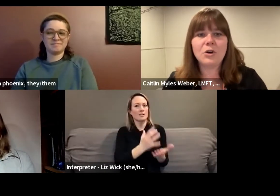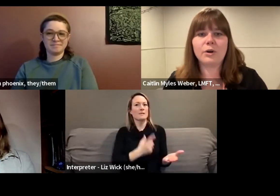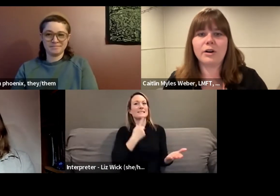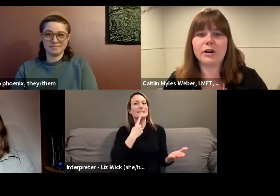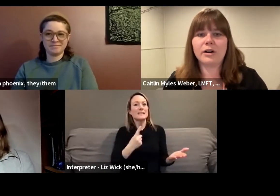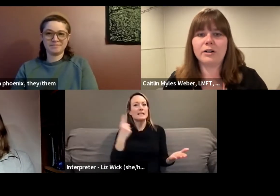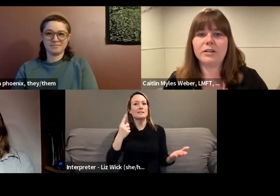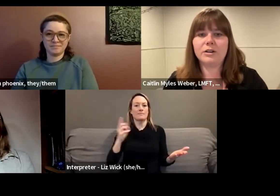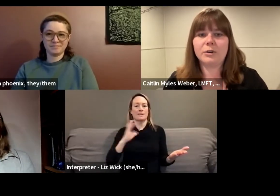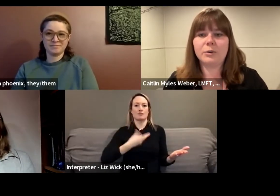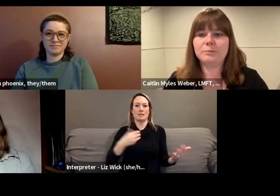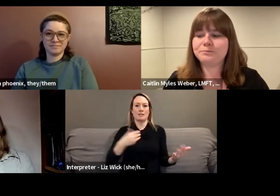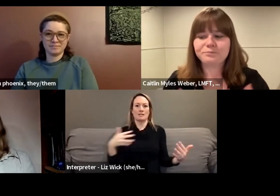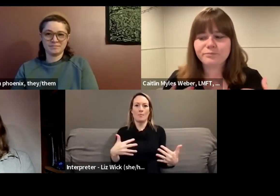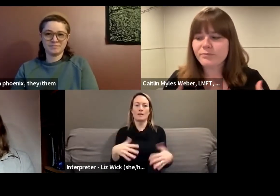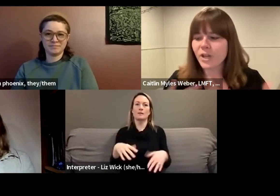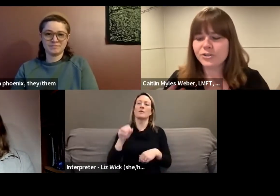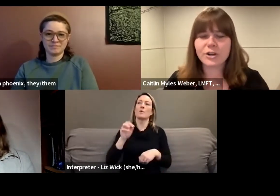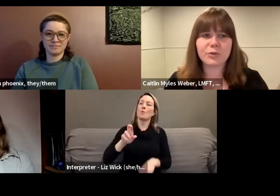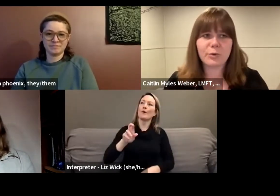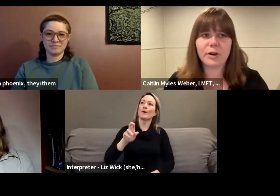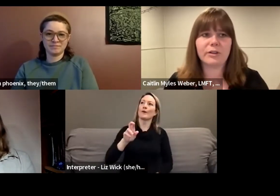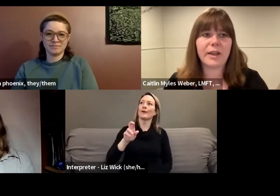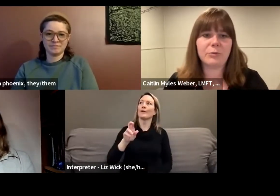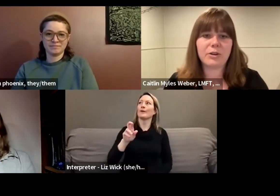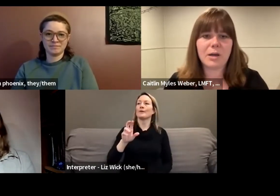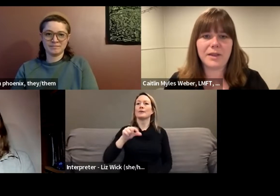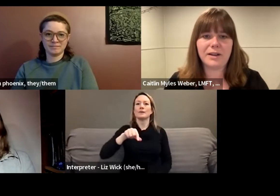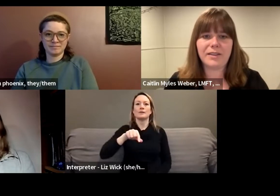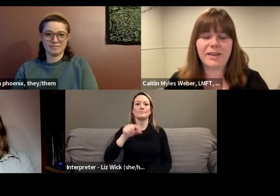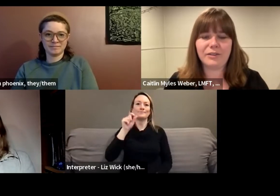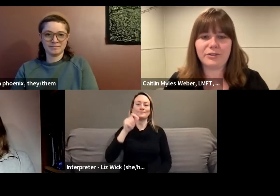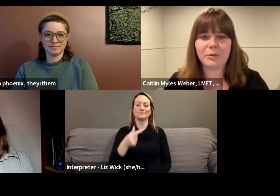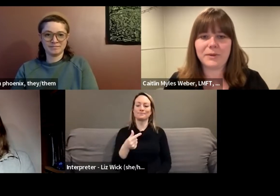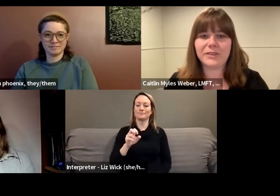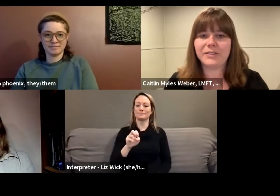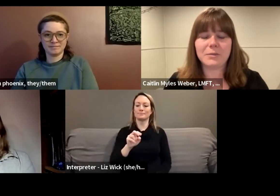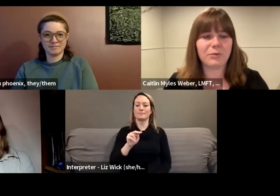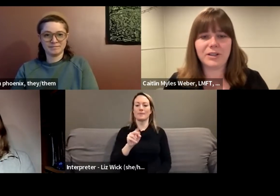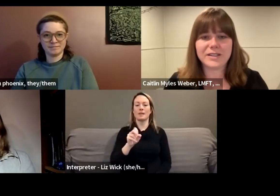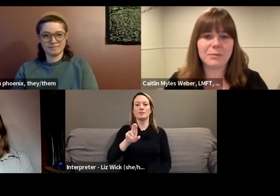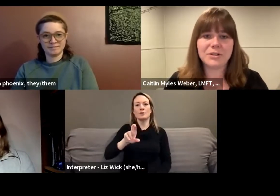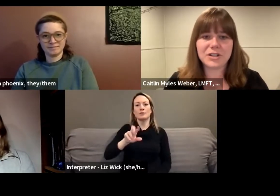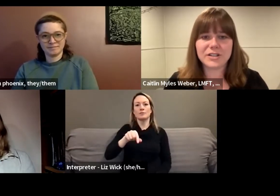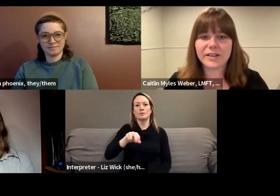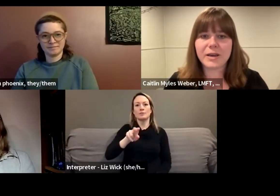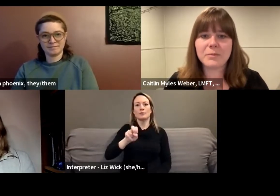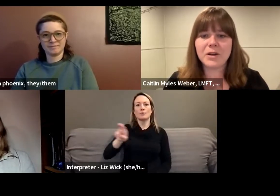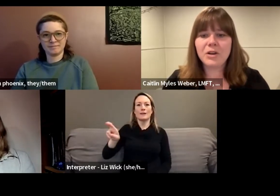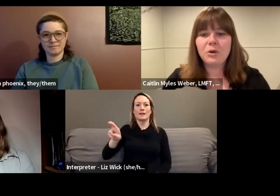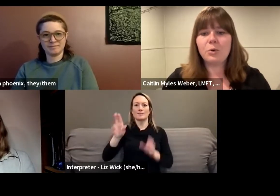or you know, a gender queer client will come in and their therapist said something really damaging to them